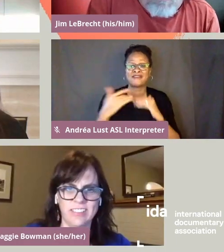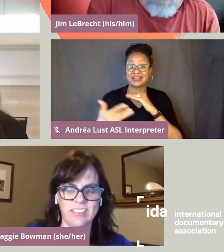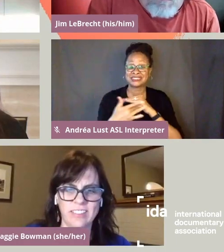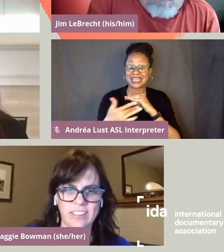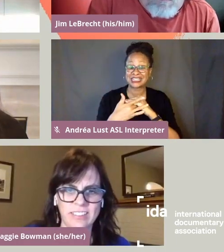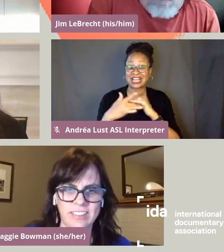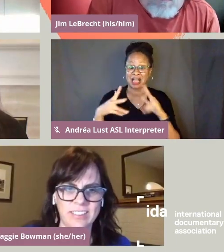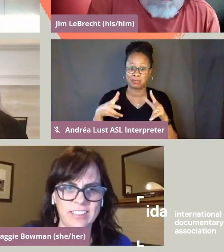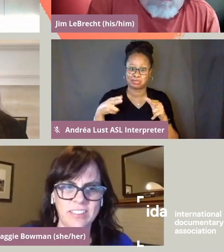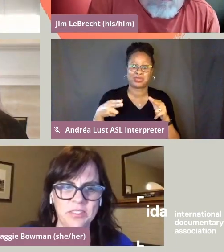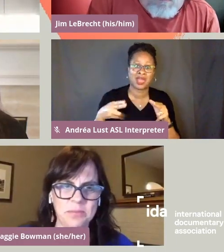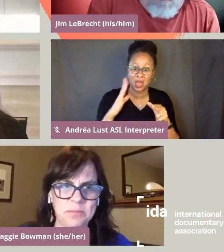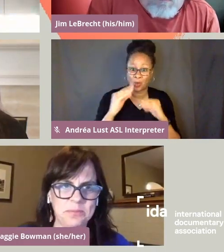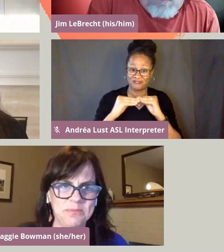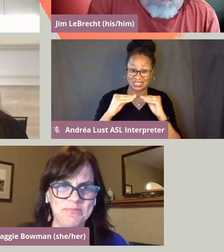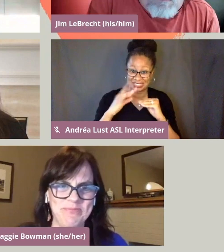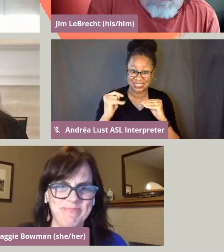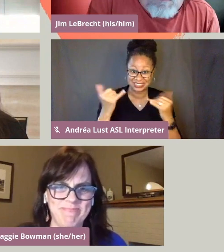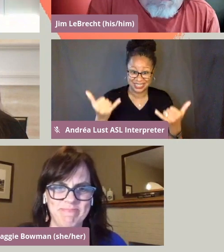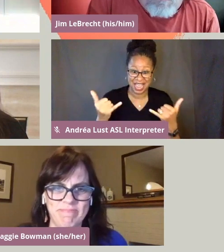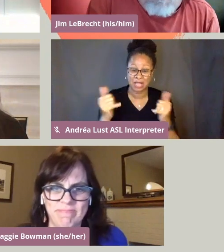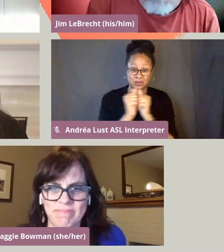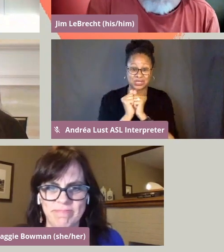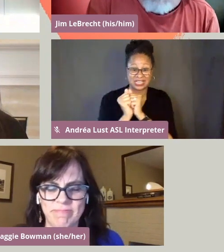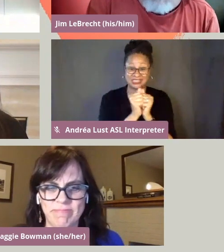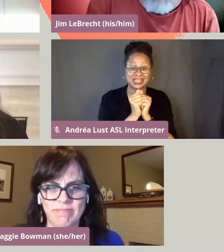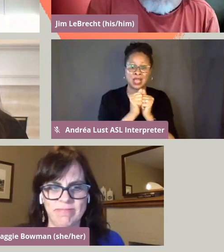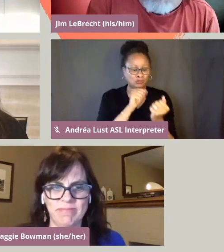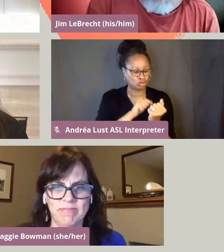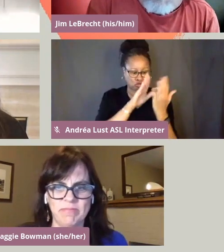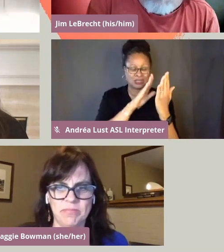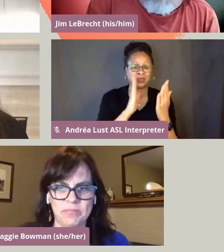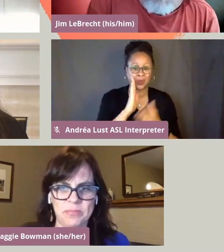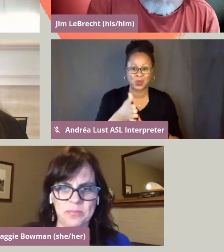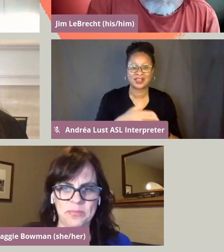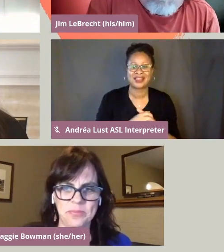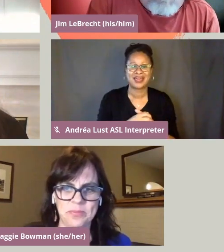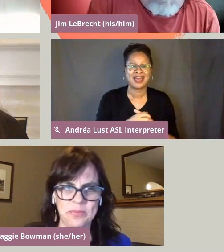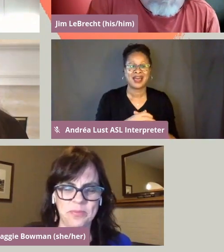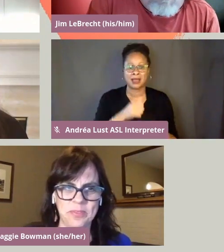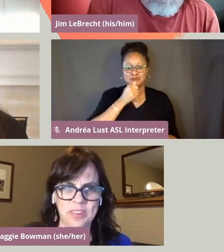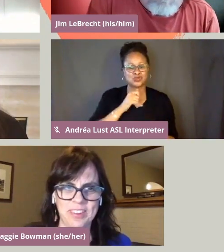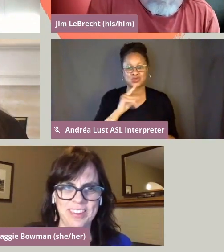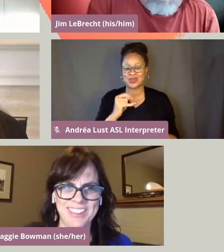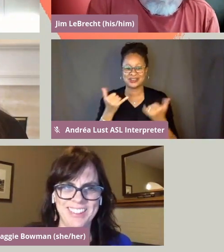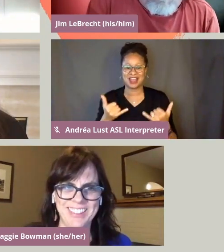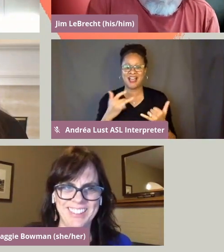and we're going to fix it now, together, we're going to address it. I'm so used to this now. I feel so comfortable, Maggie.